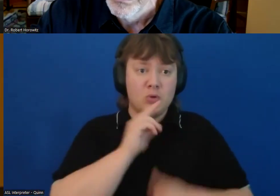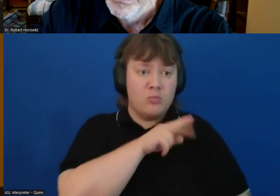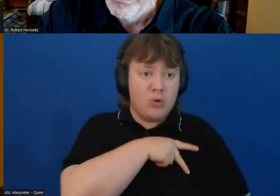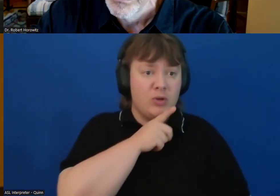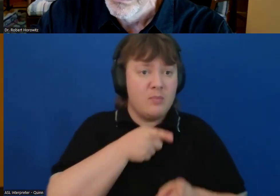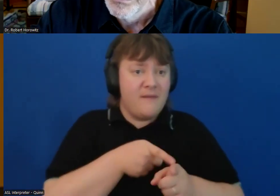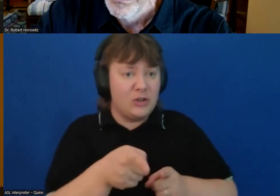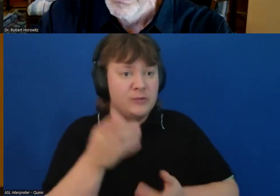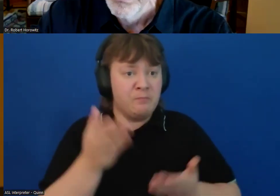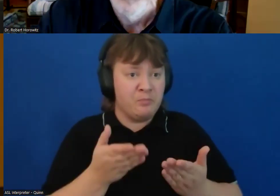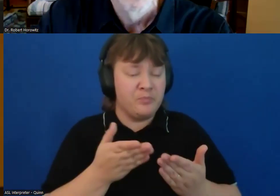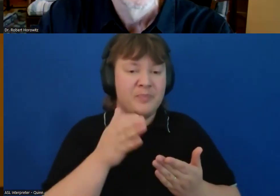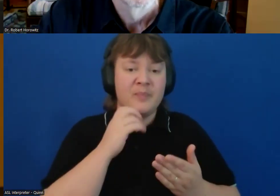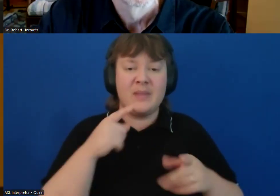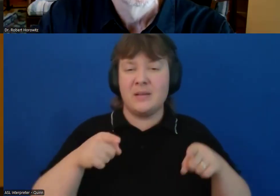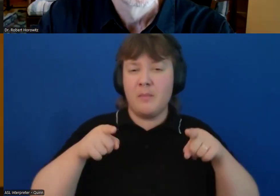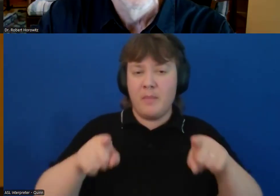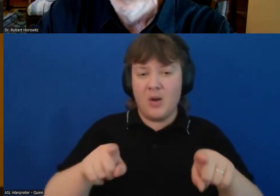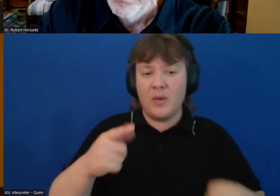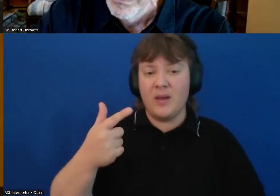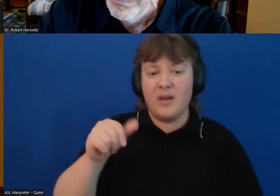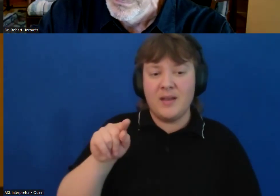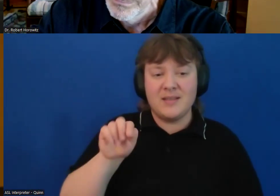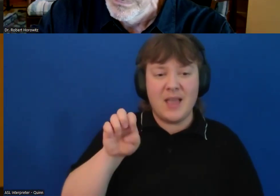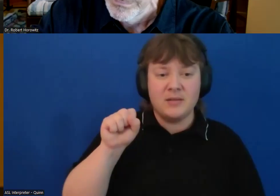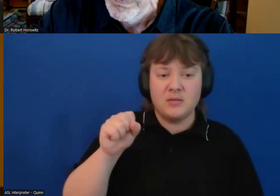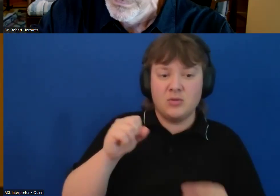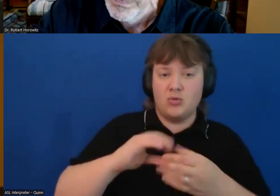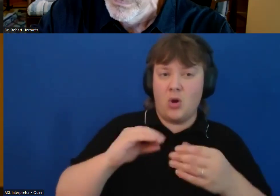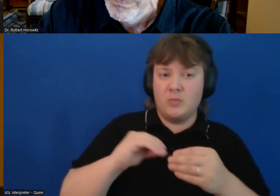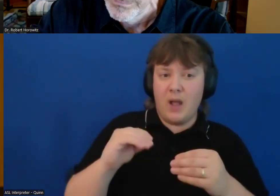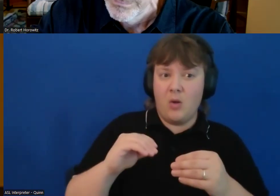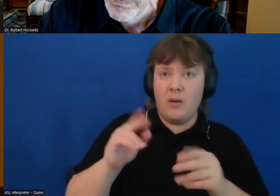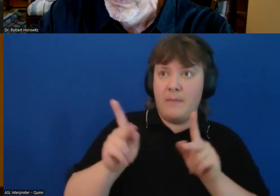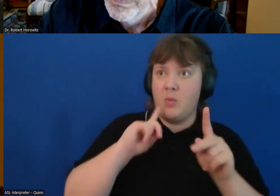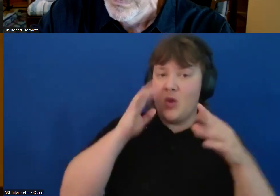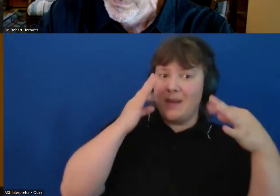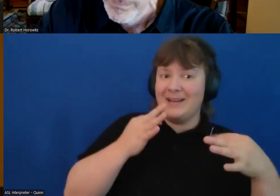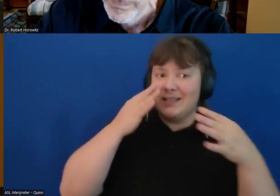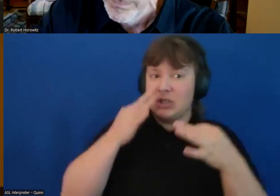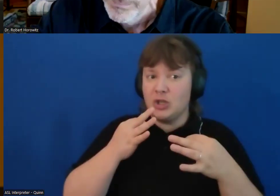This would be the parallel to what Yates talked about with people making decisions influenced by